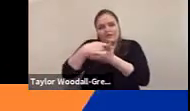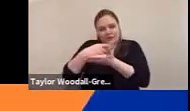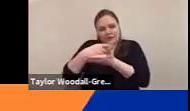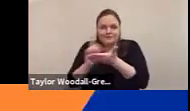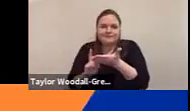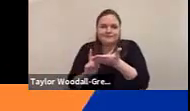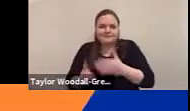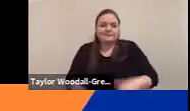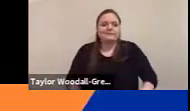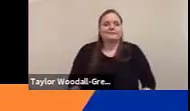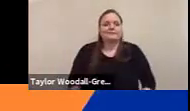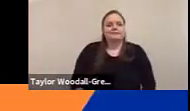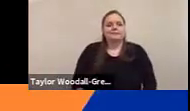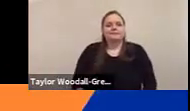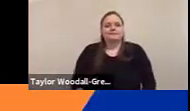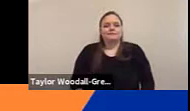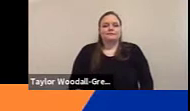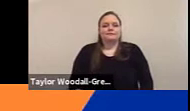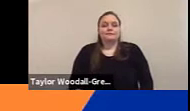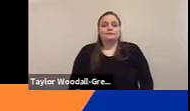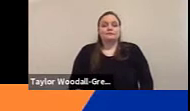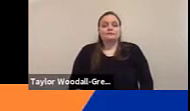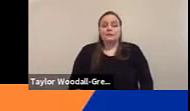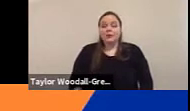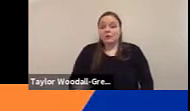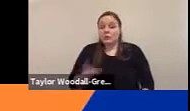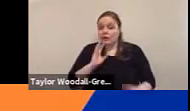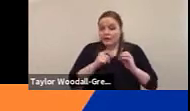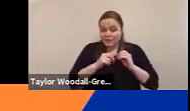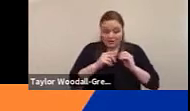When it comes to color and accessibility, there are several guidelines that apply.